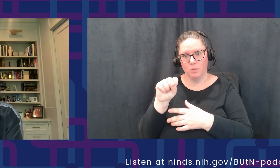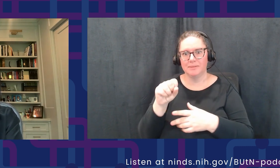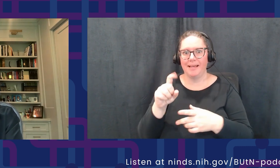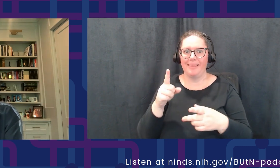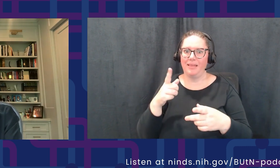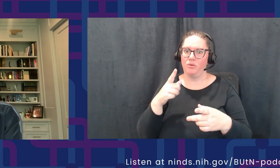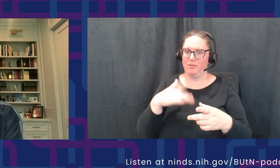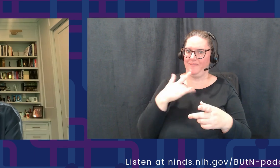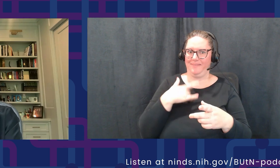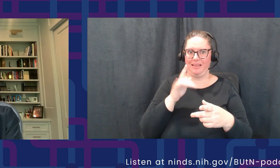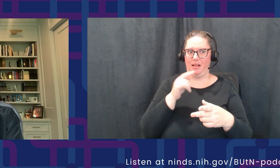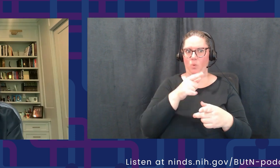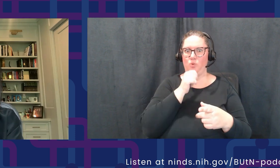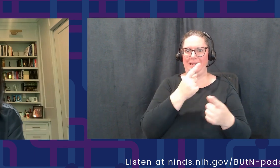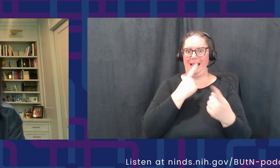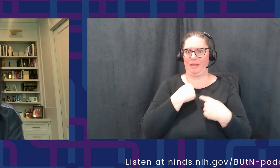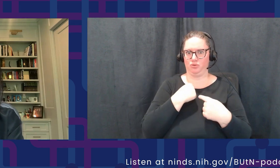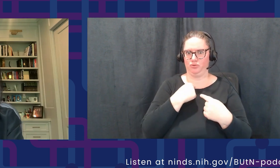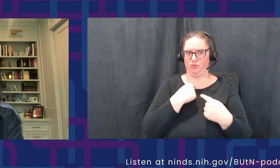person didn't answer the question. Why is that," you know?